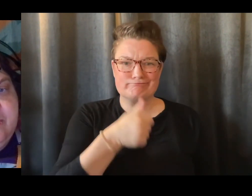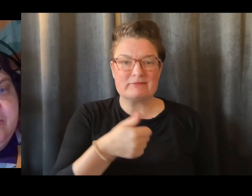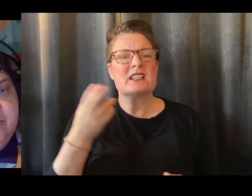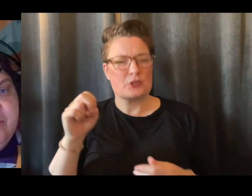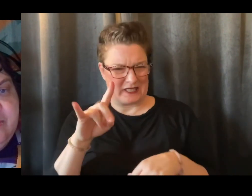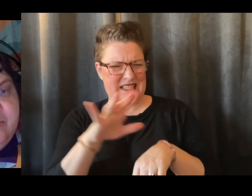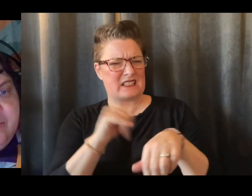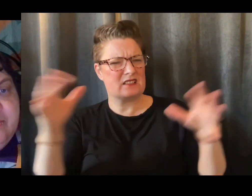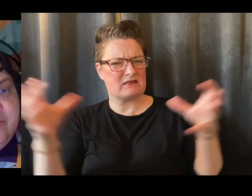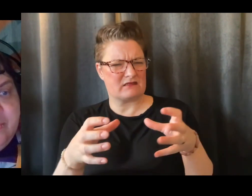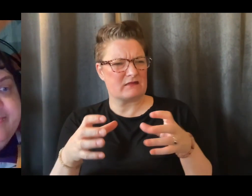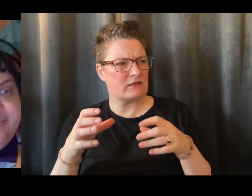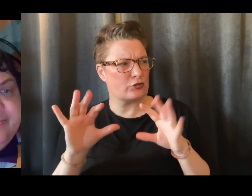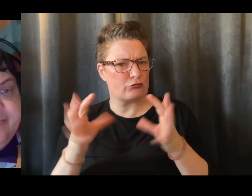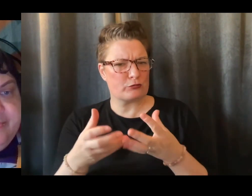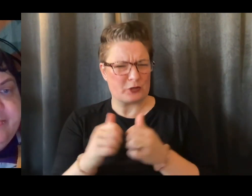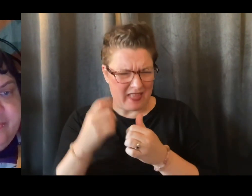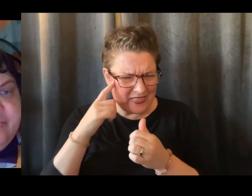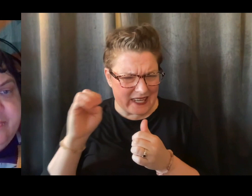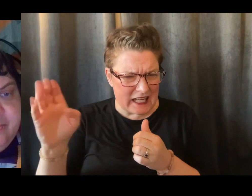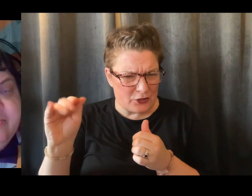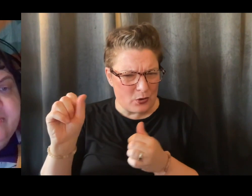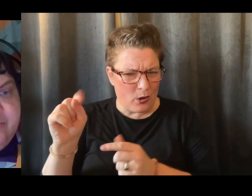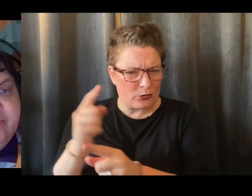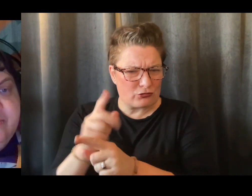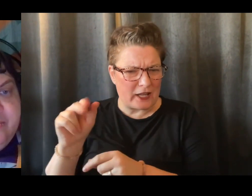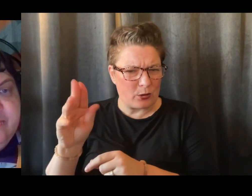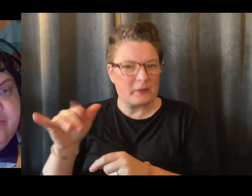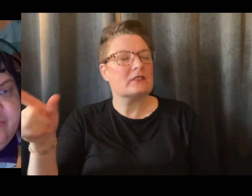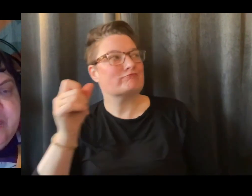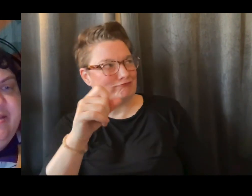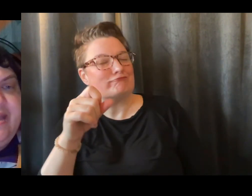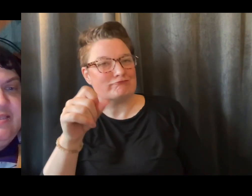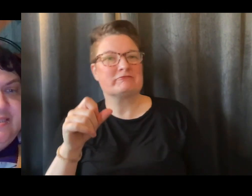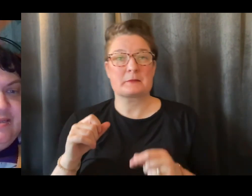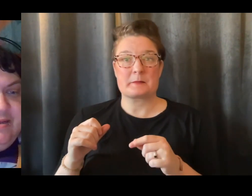Jna: I think that's where it started. And then, Nomy: and that's Rebekah: this is the juicy group. Nomy: Yeah.